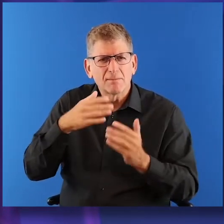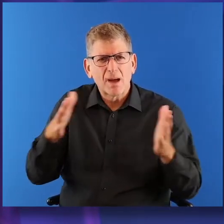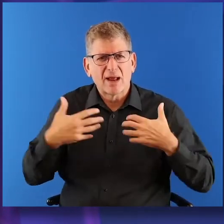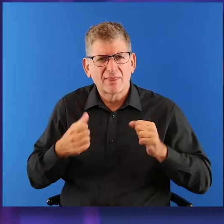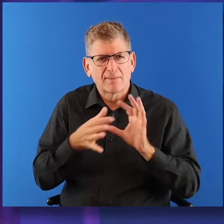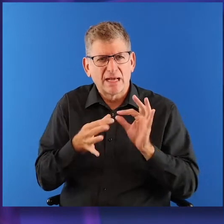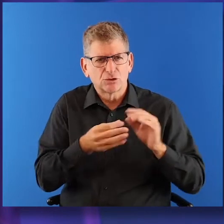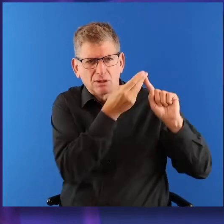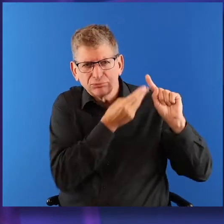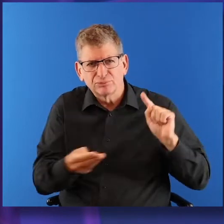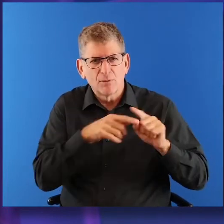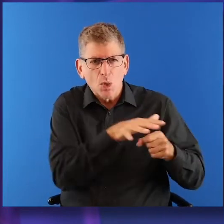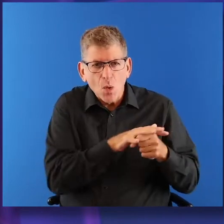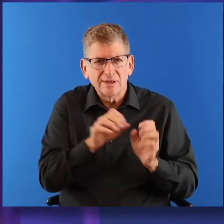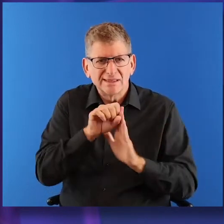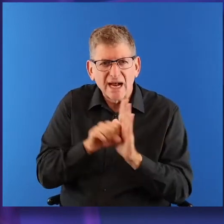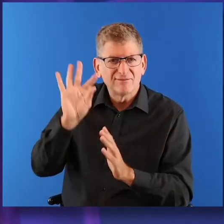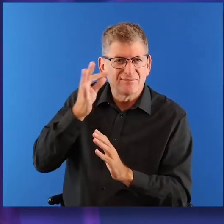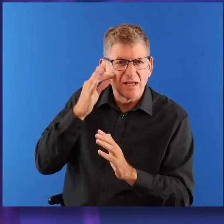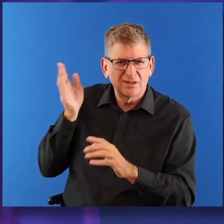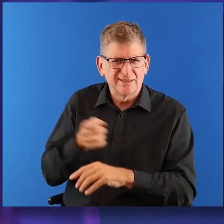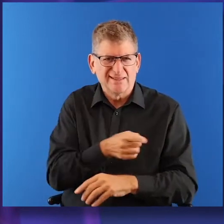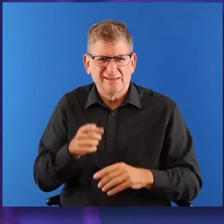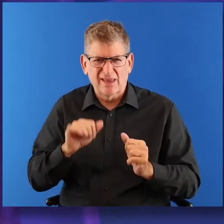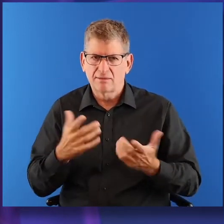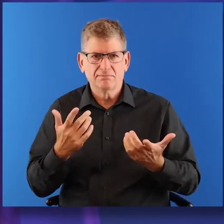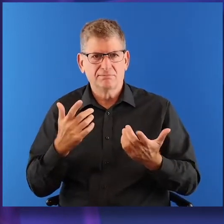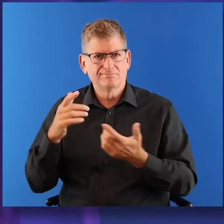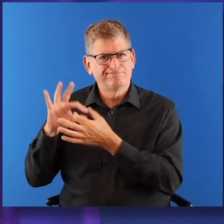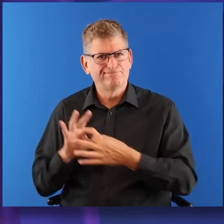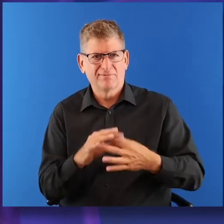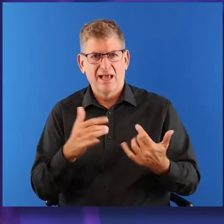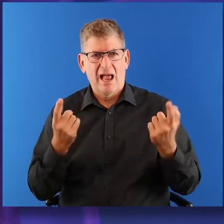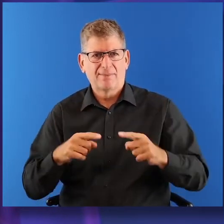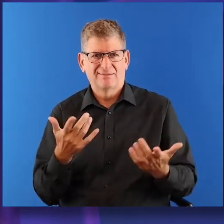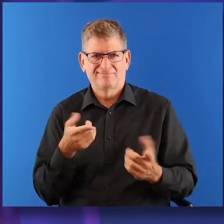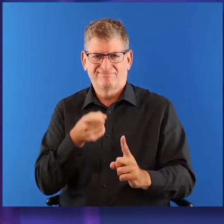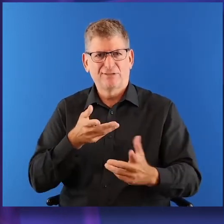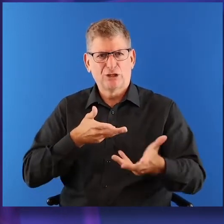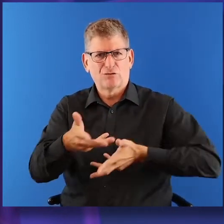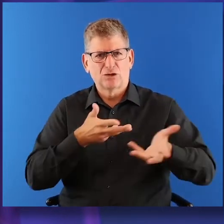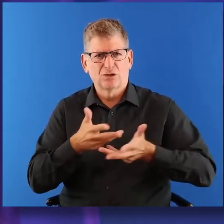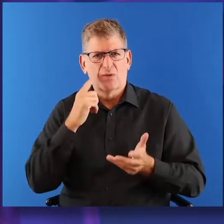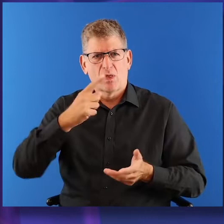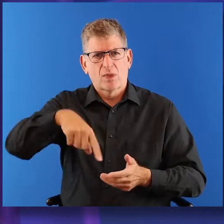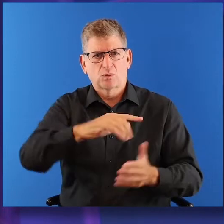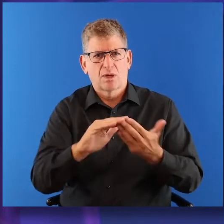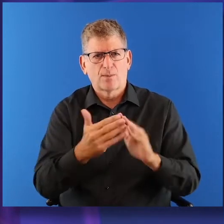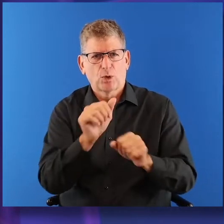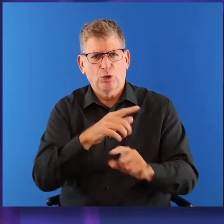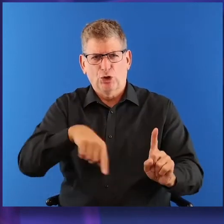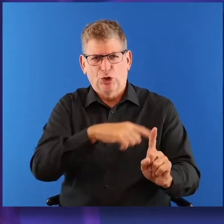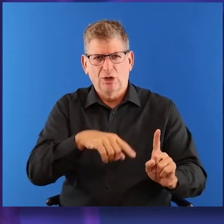as community public health leaders. That's the key part of this effort. I think that's really what we aim to do as this effort